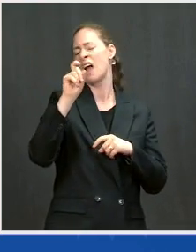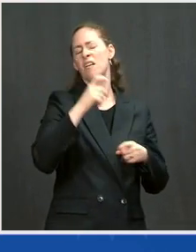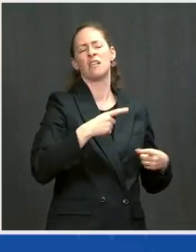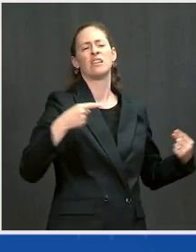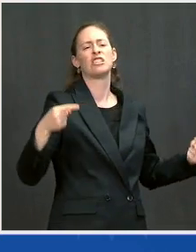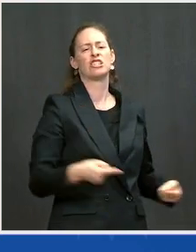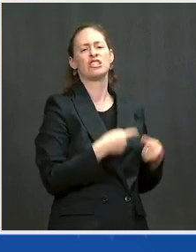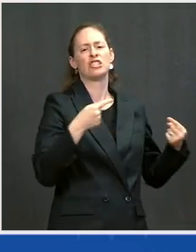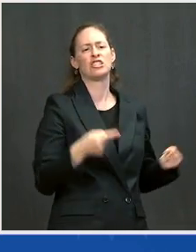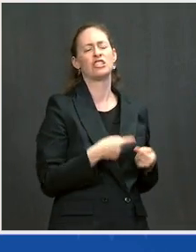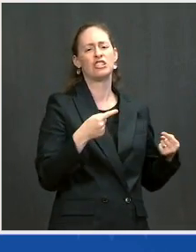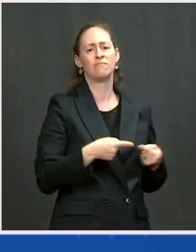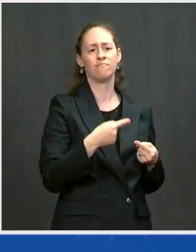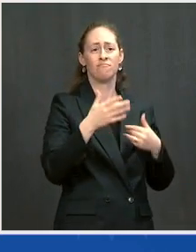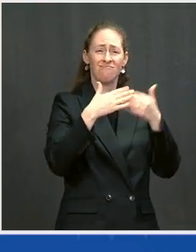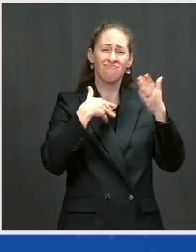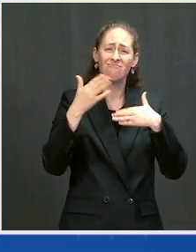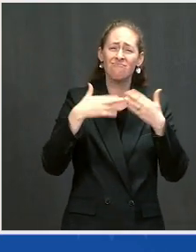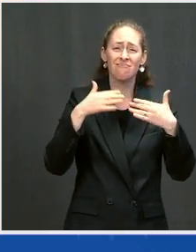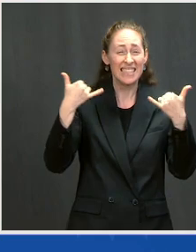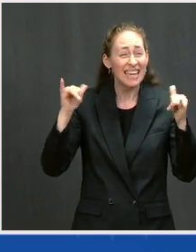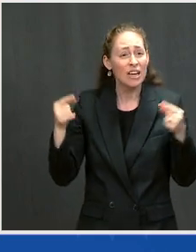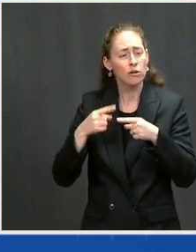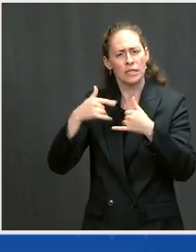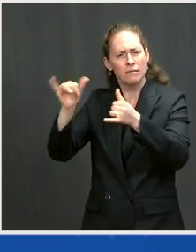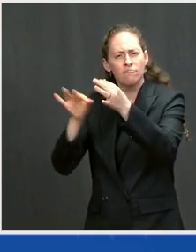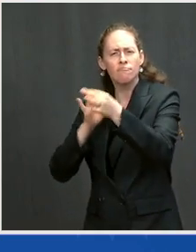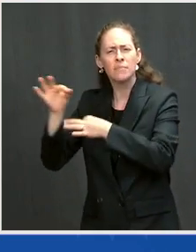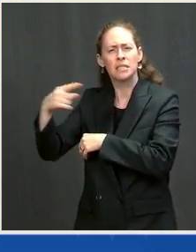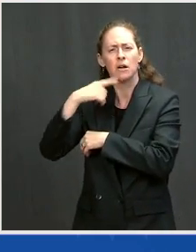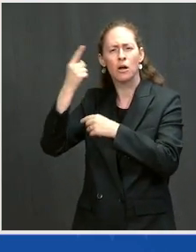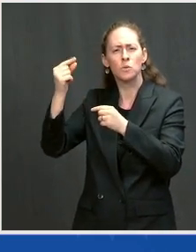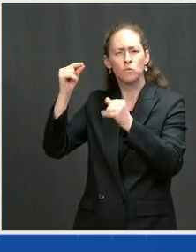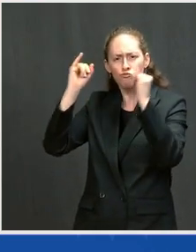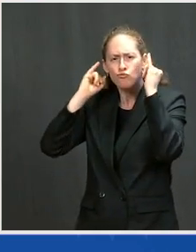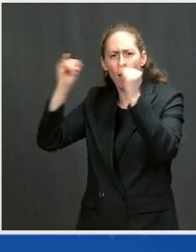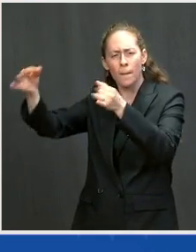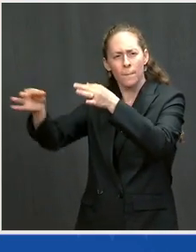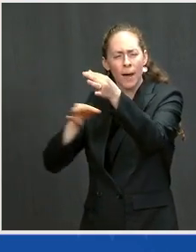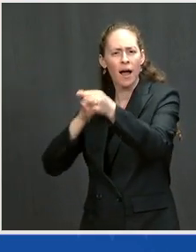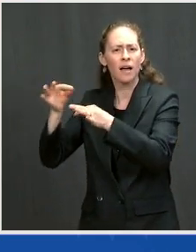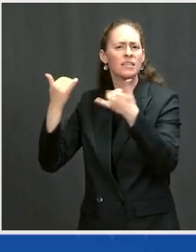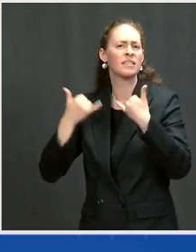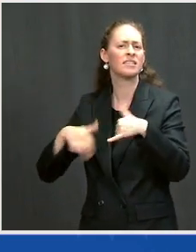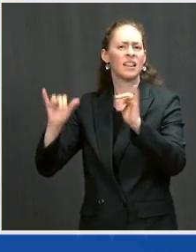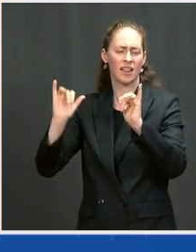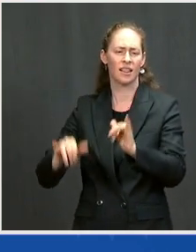that decimated attacking enemy formations. He repeatedly abandoned positions of relative safety